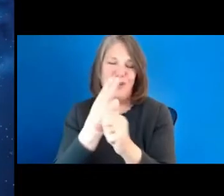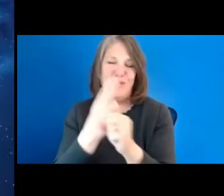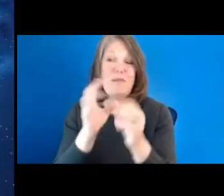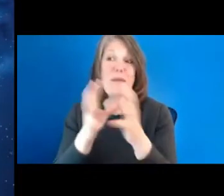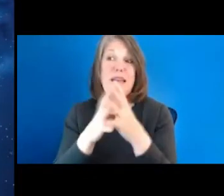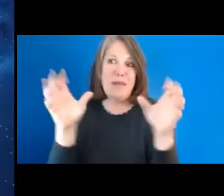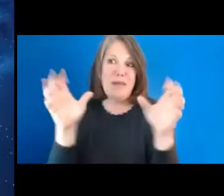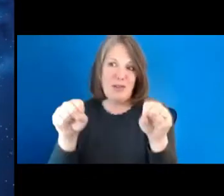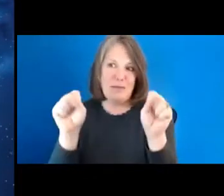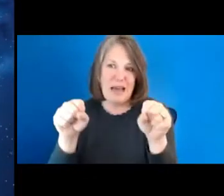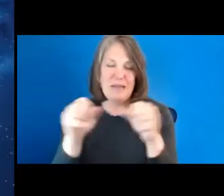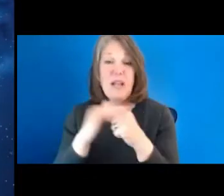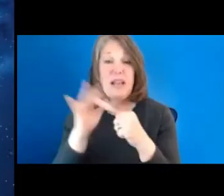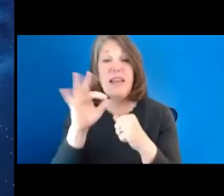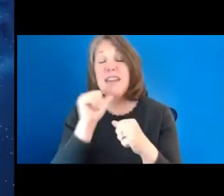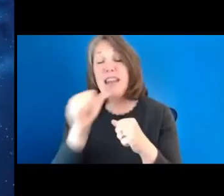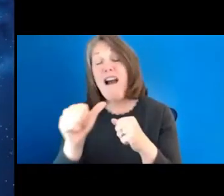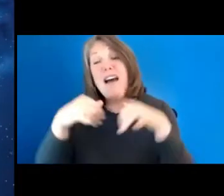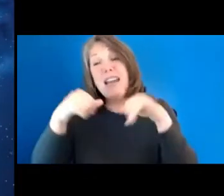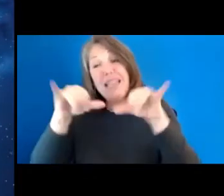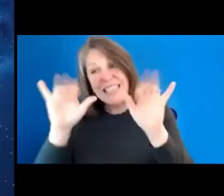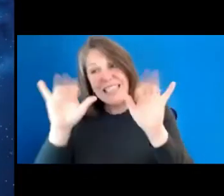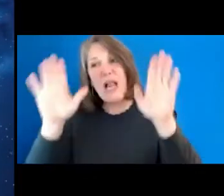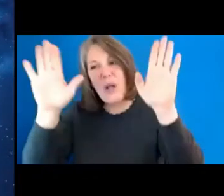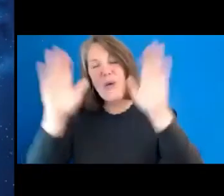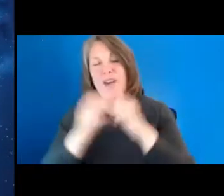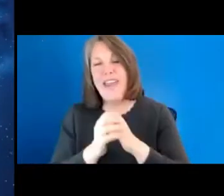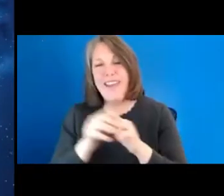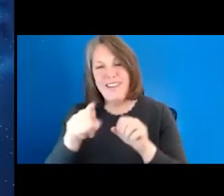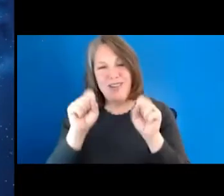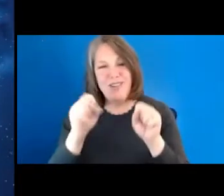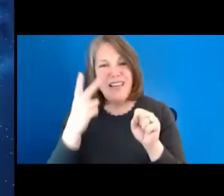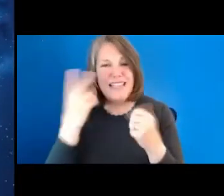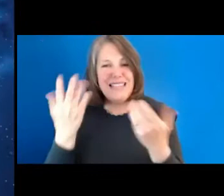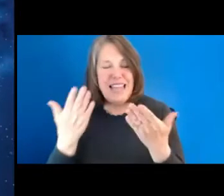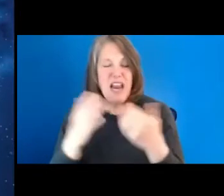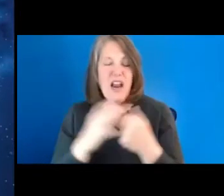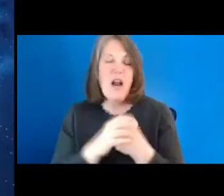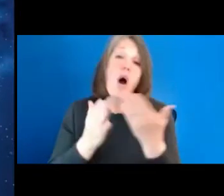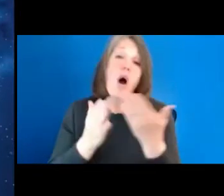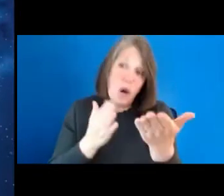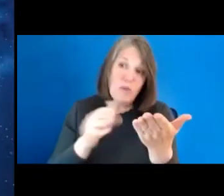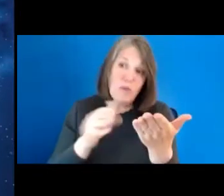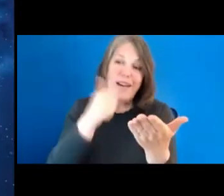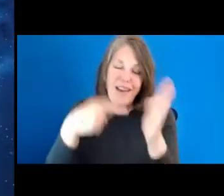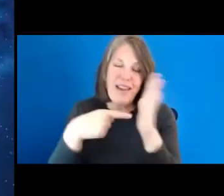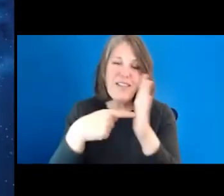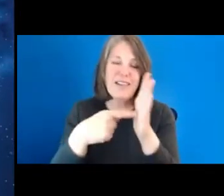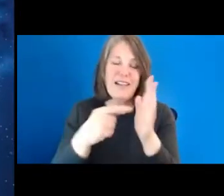16:37:18 If not, still great. As you can see here, here's another example of another option